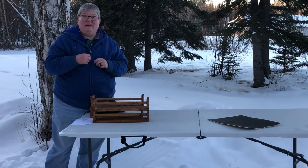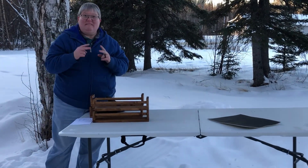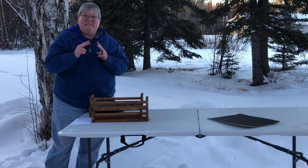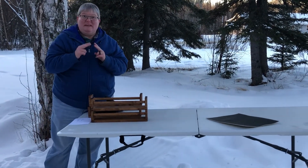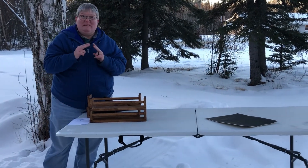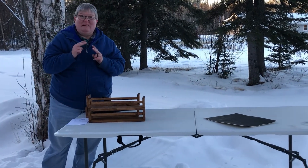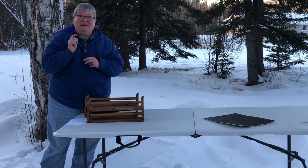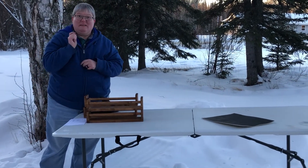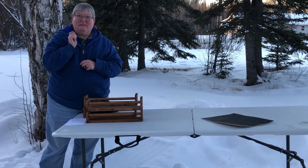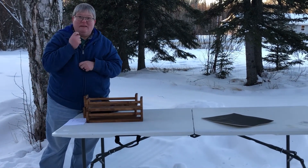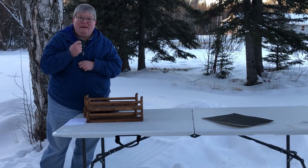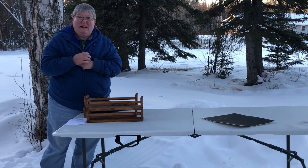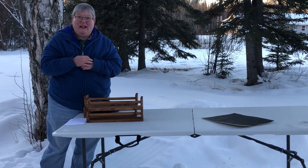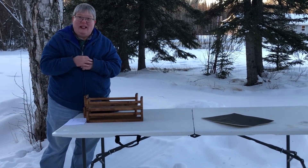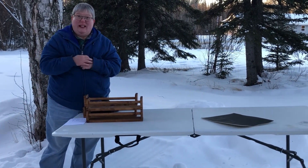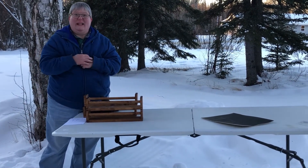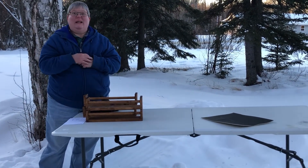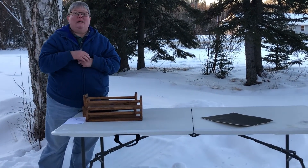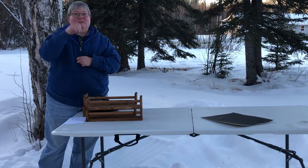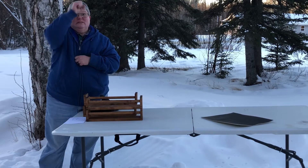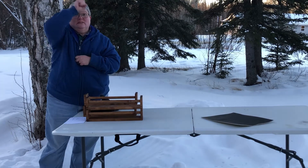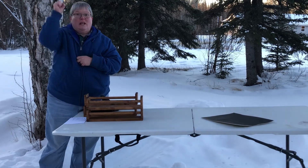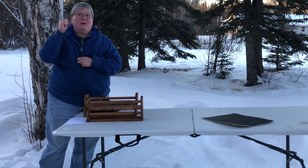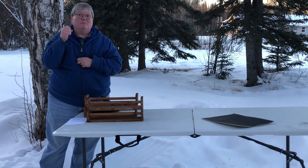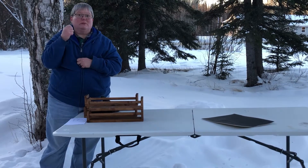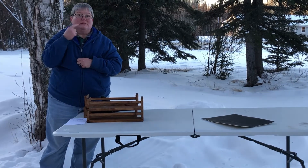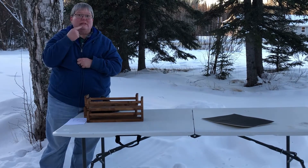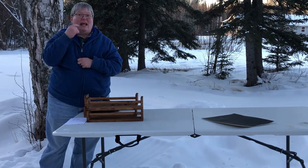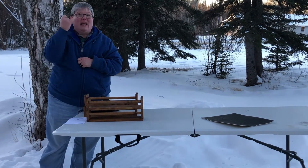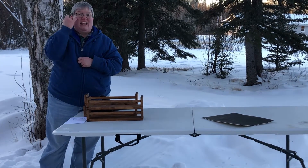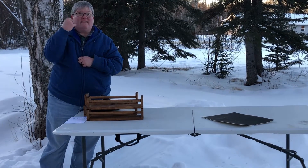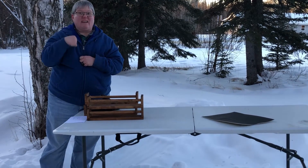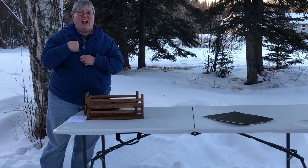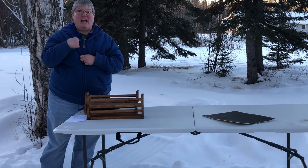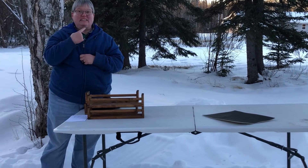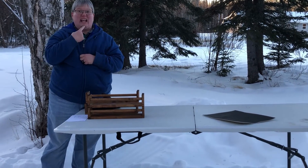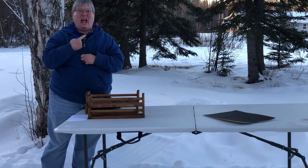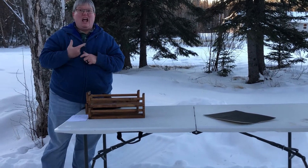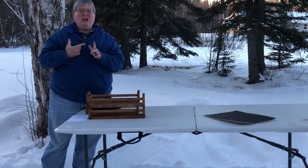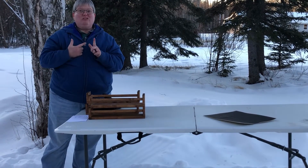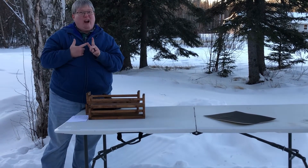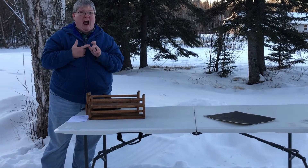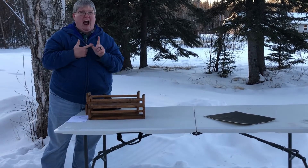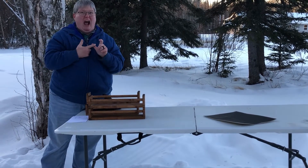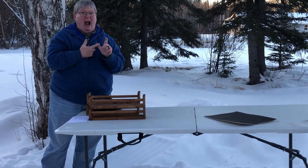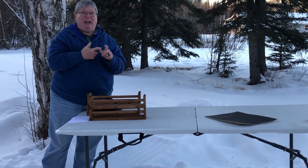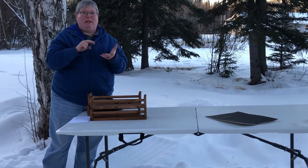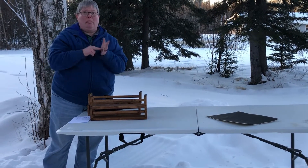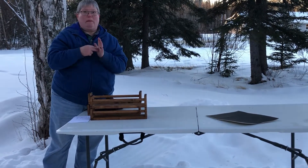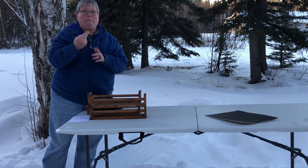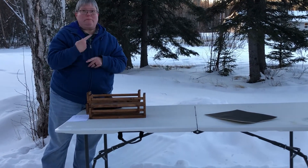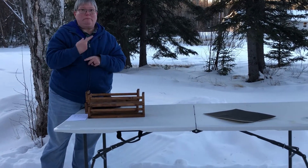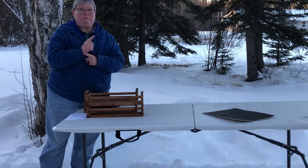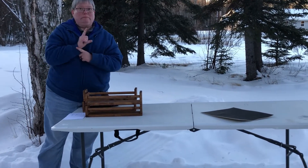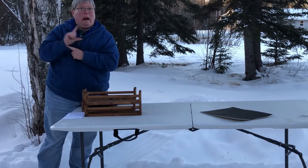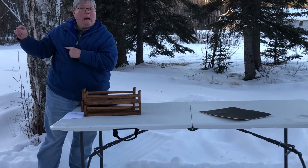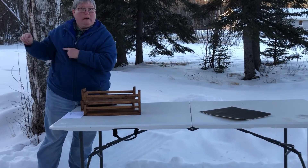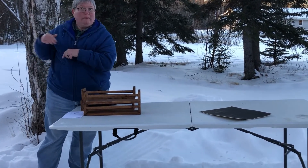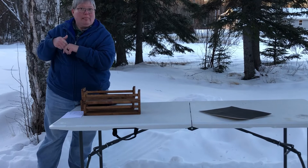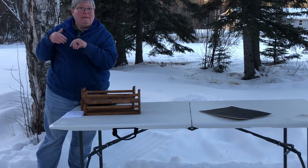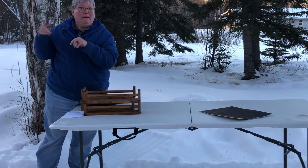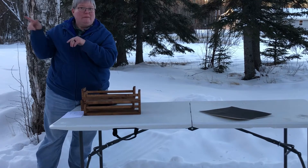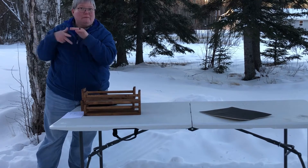Very cool! Summer says, "if I say RUN! that means we've got to take off and go to the garage".